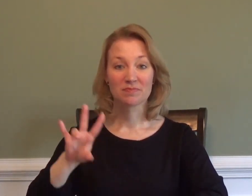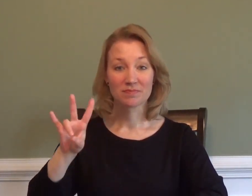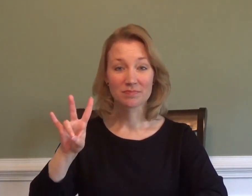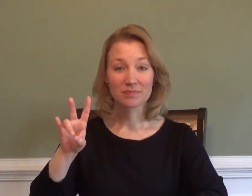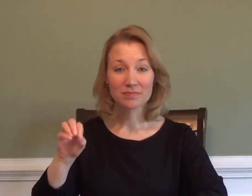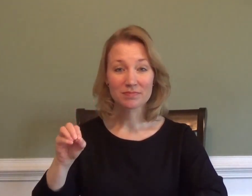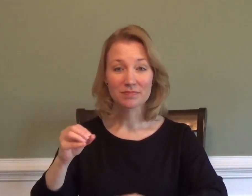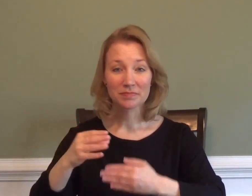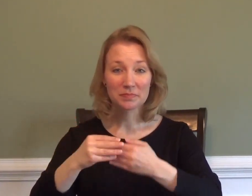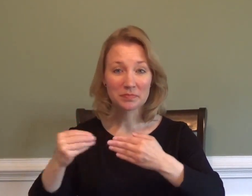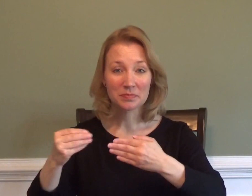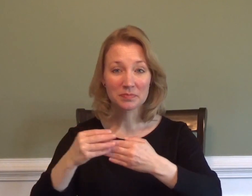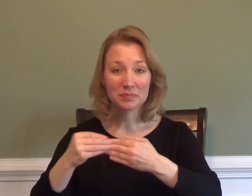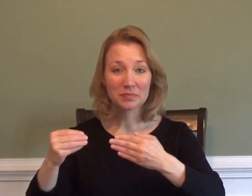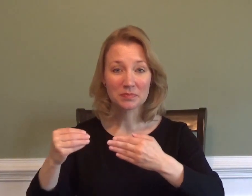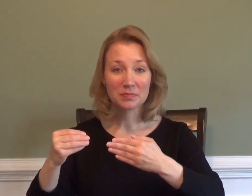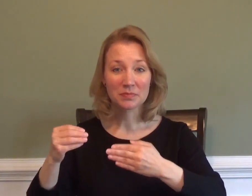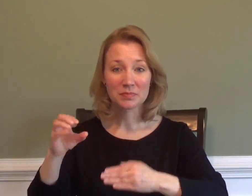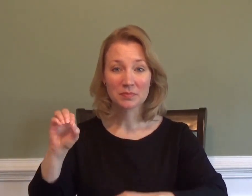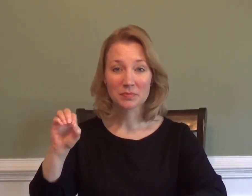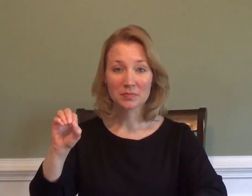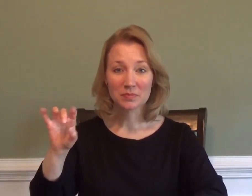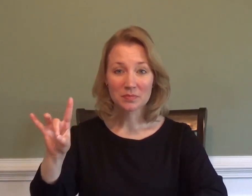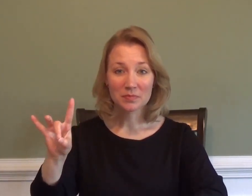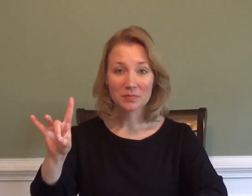$70.08